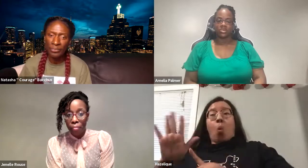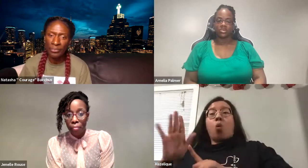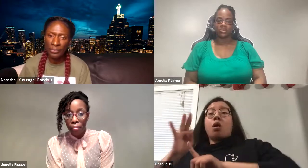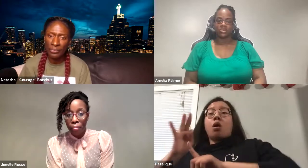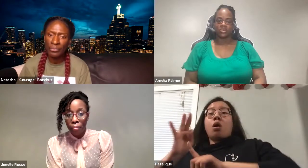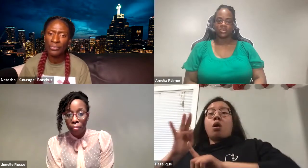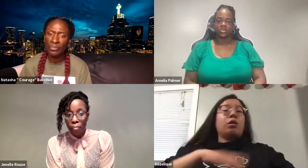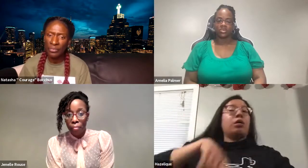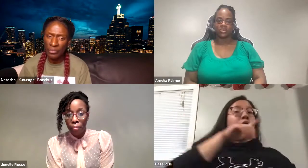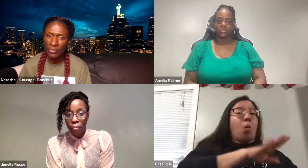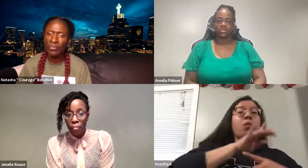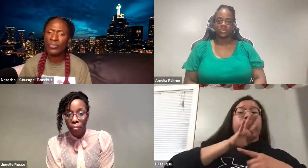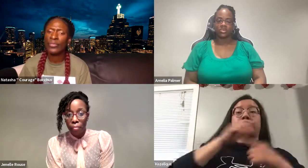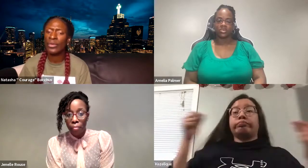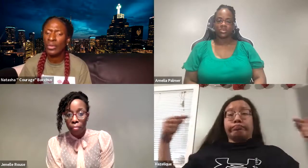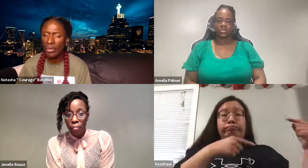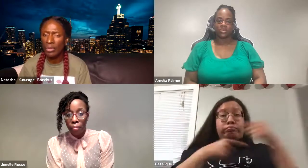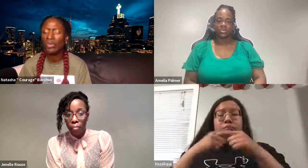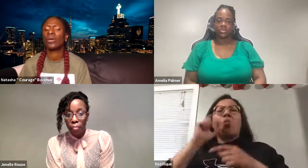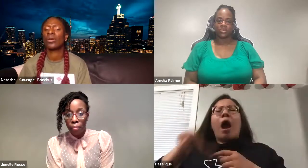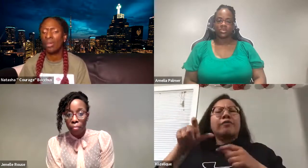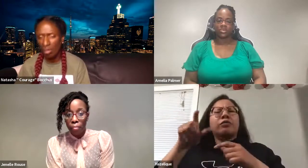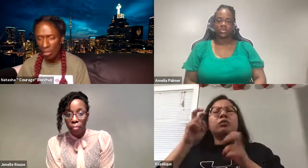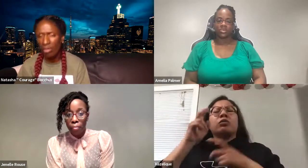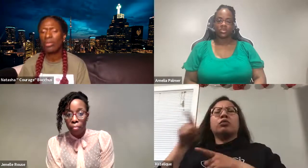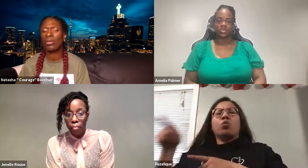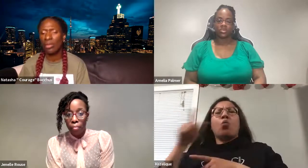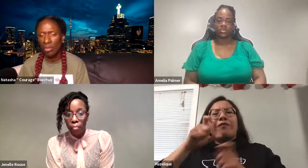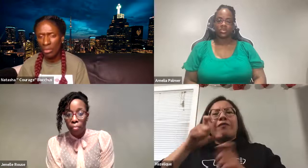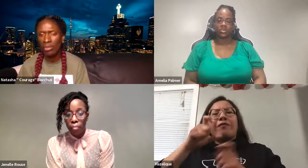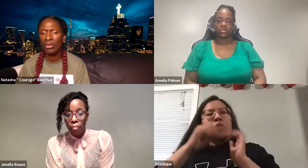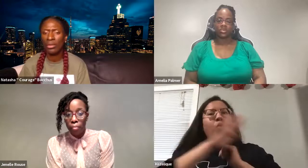find similarities within the languages but there are also specific tendencies to each